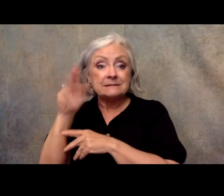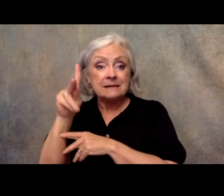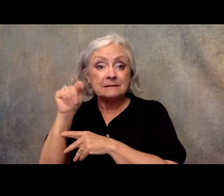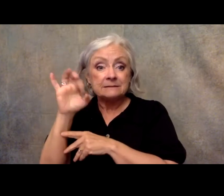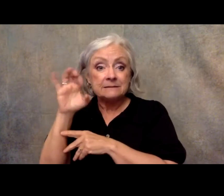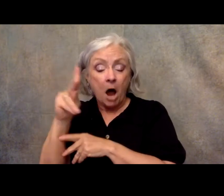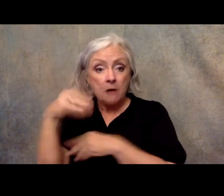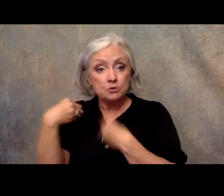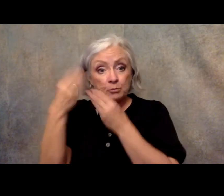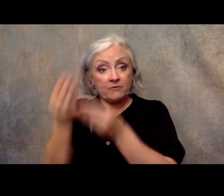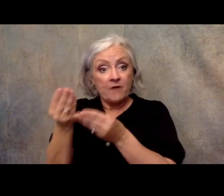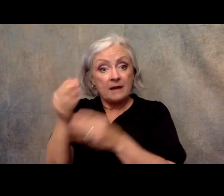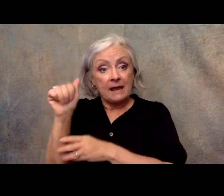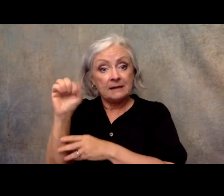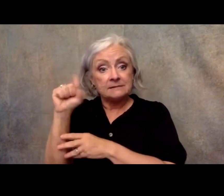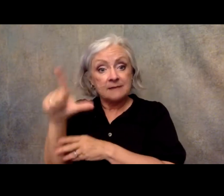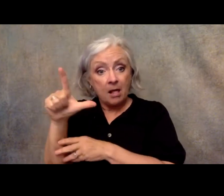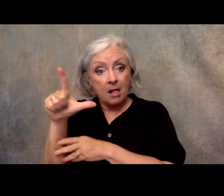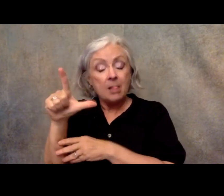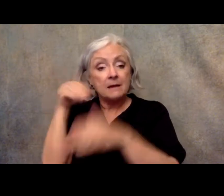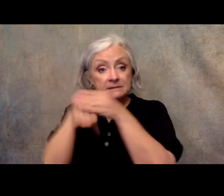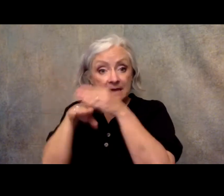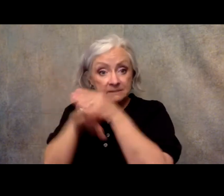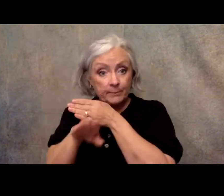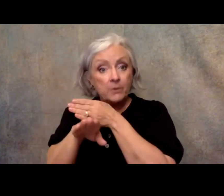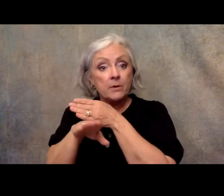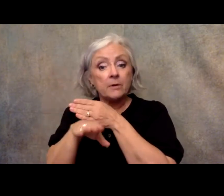language access and accommodation there to a variety of different videos.